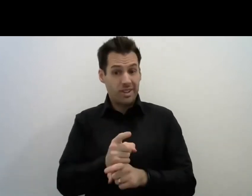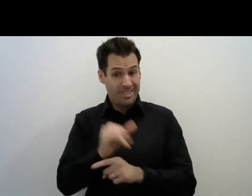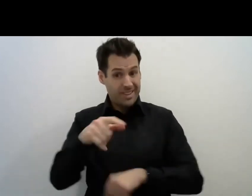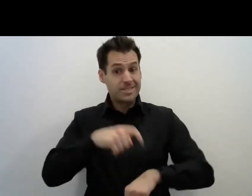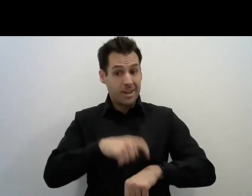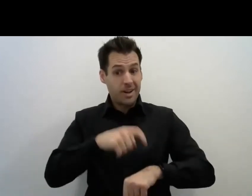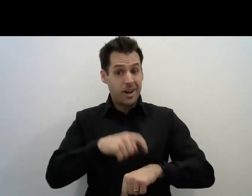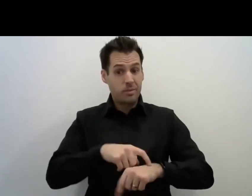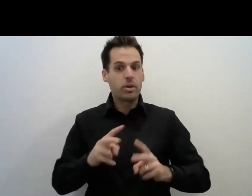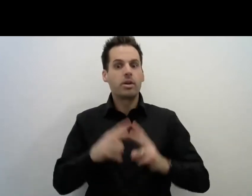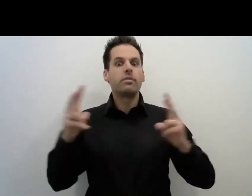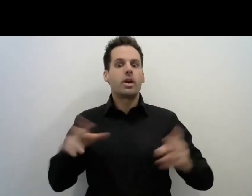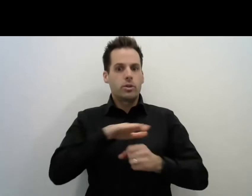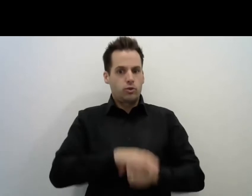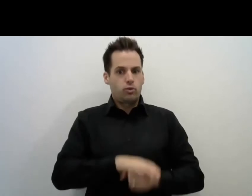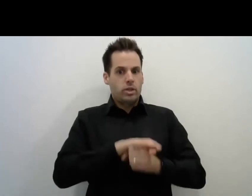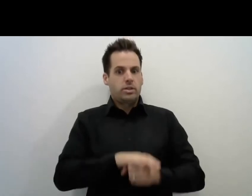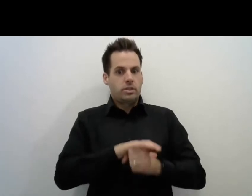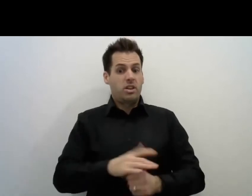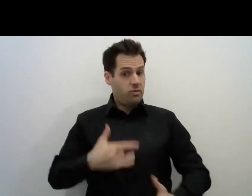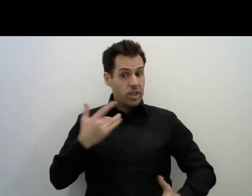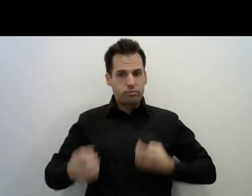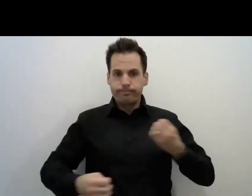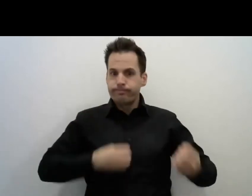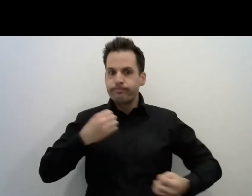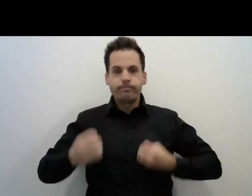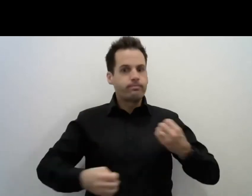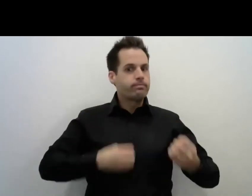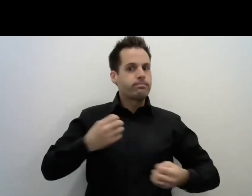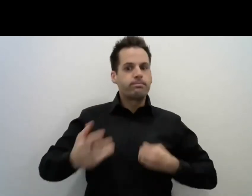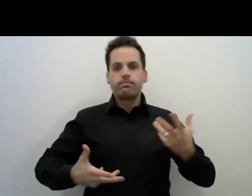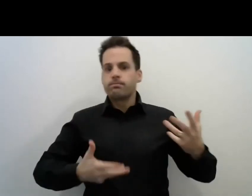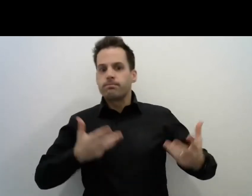very emotionally taxing for me because it was the start of the semester and i had just returned from